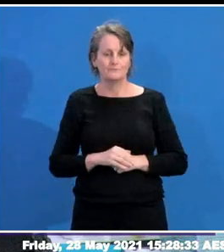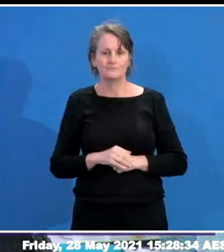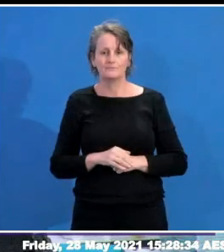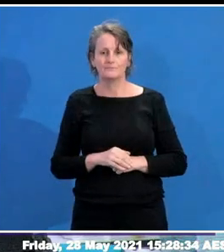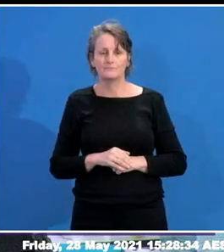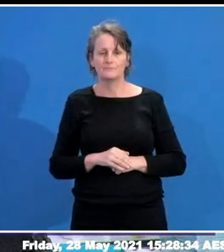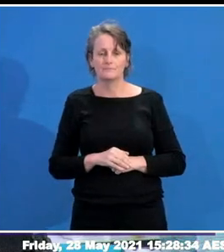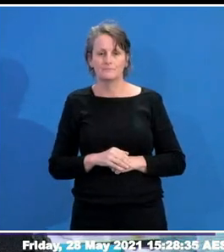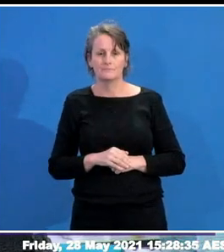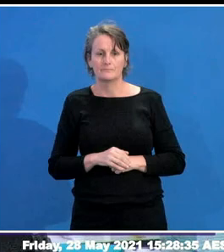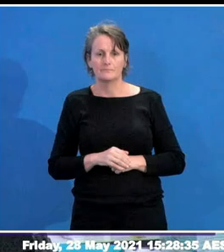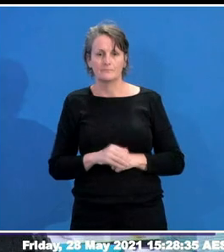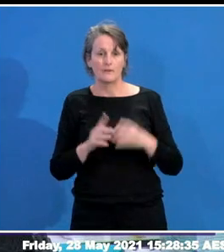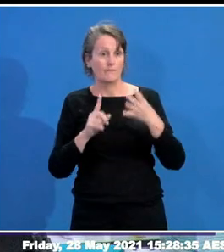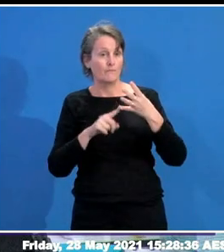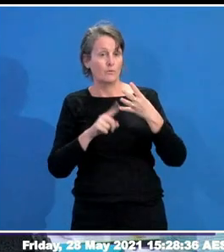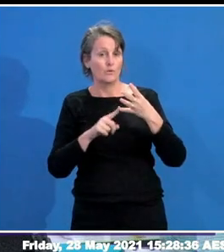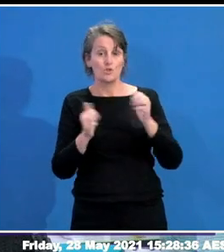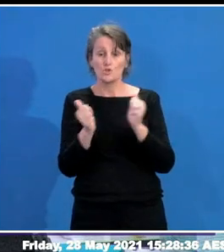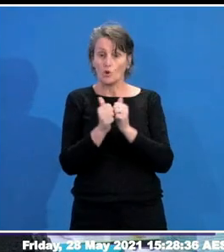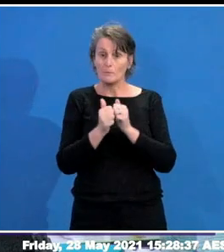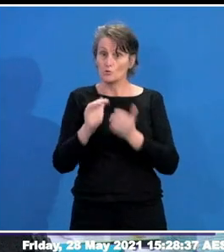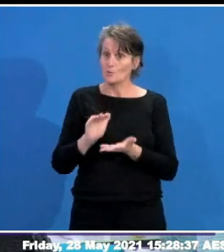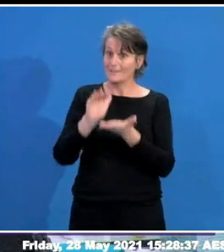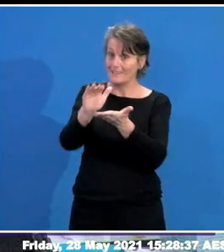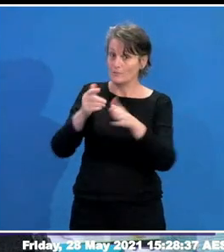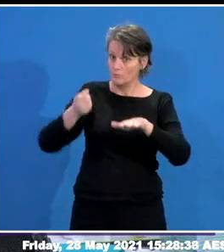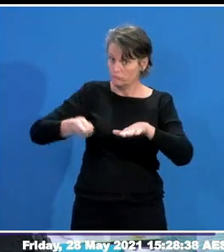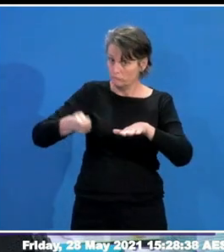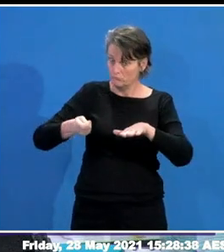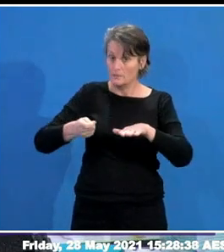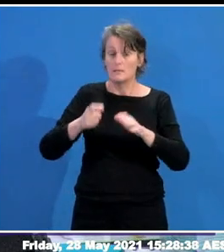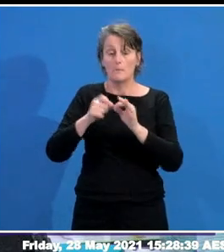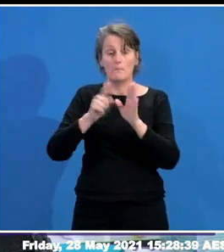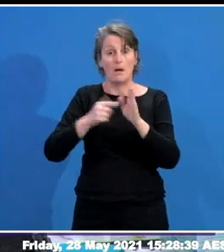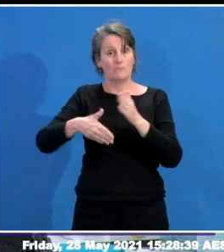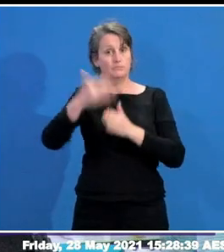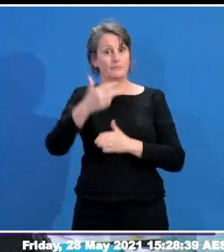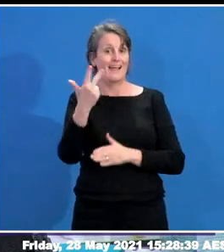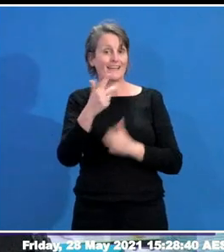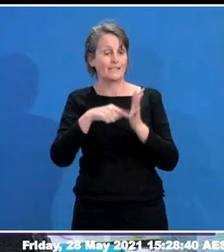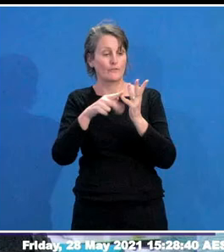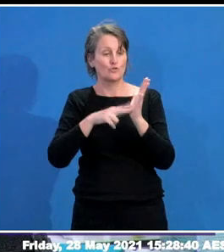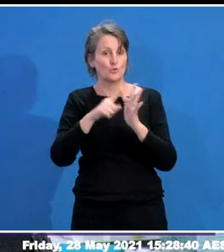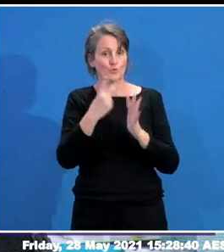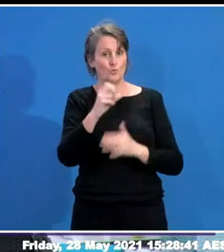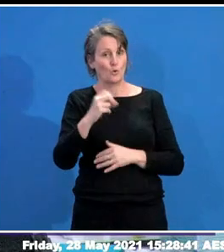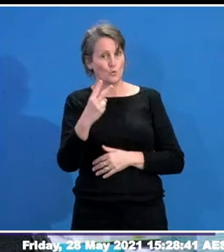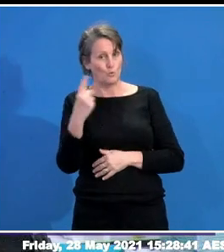As far as documents for tending are concerned, by 18 June 2021, Counsel